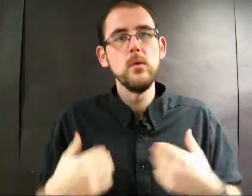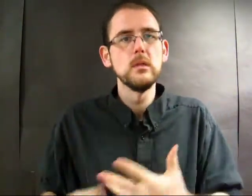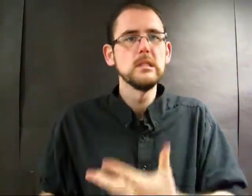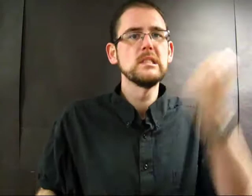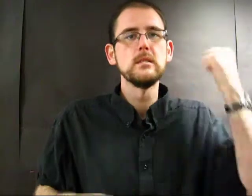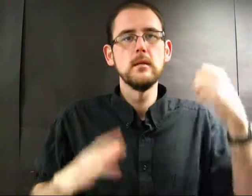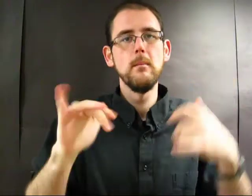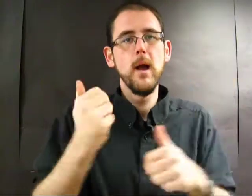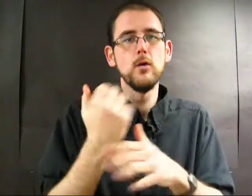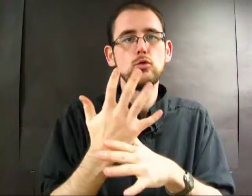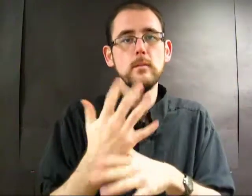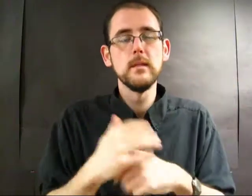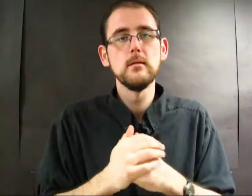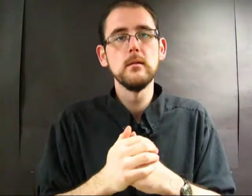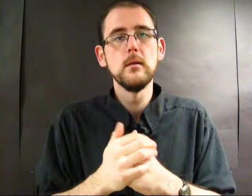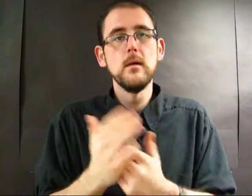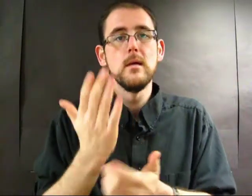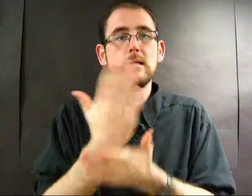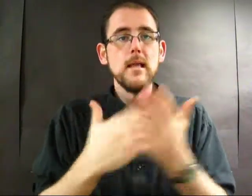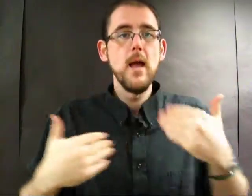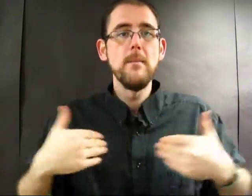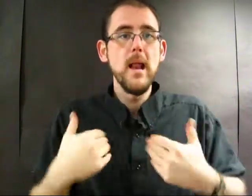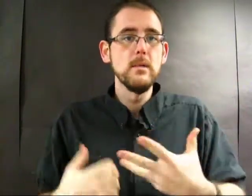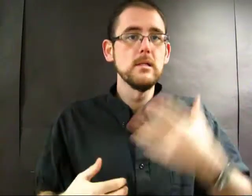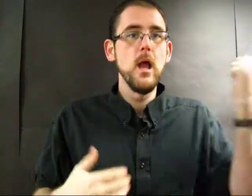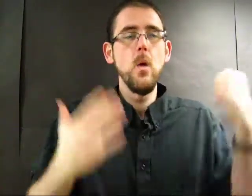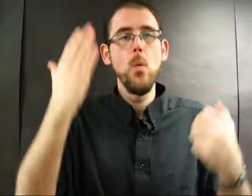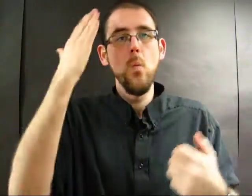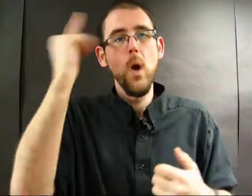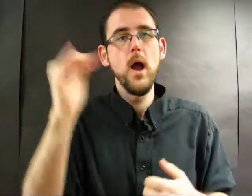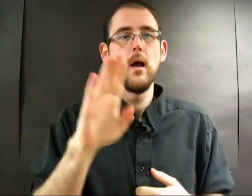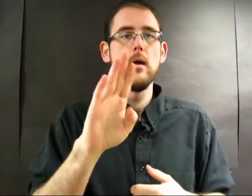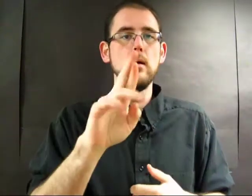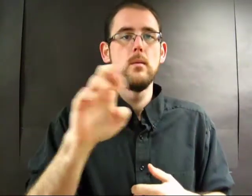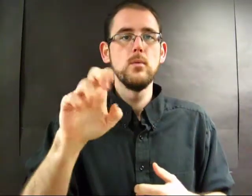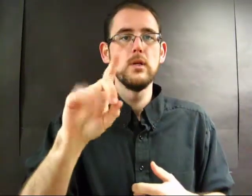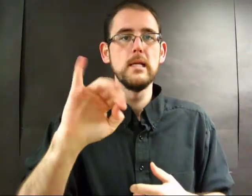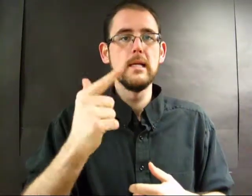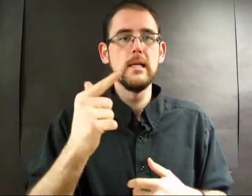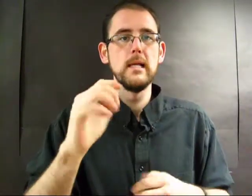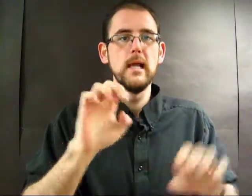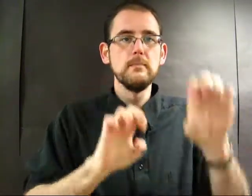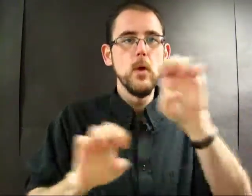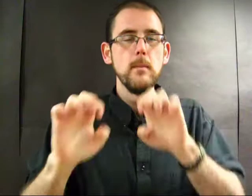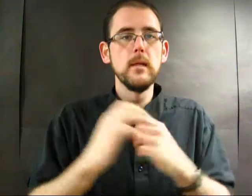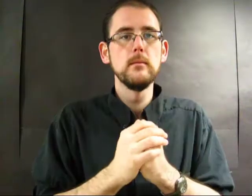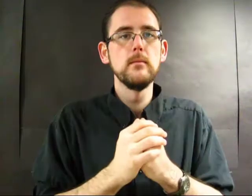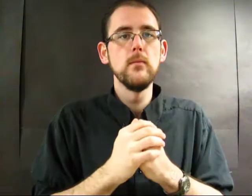had been seized by the Nazis, including some for breeding experiments.